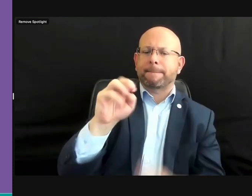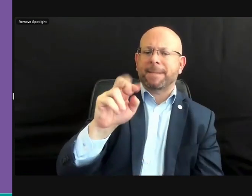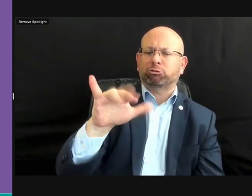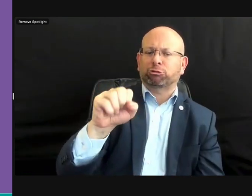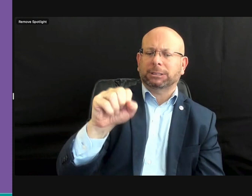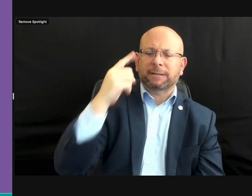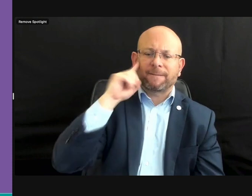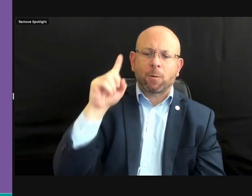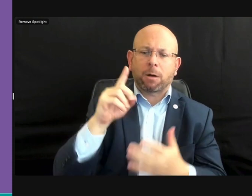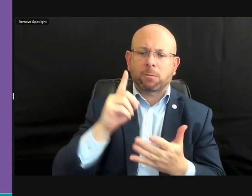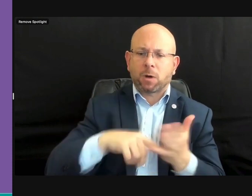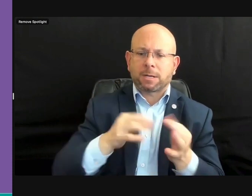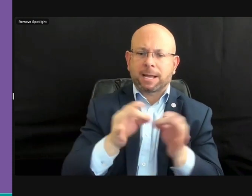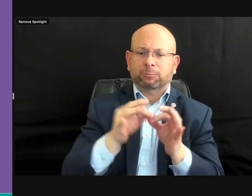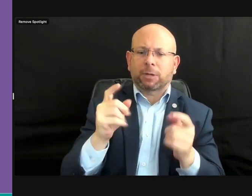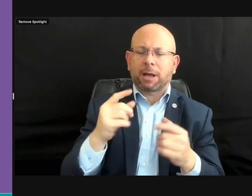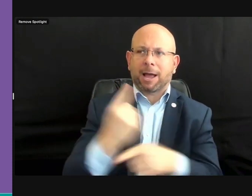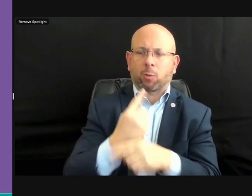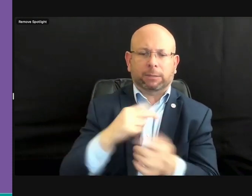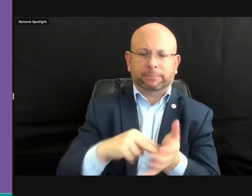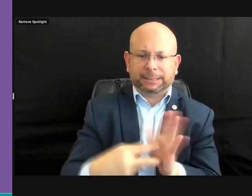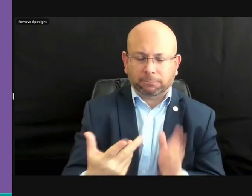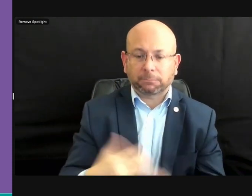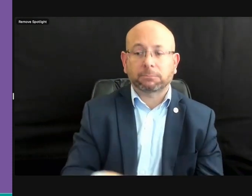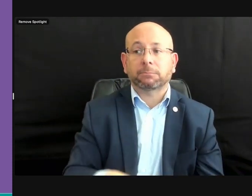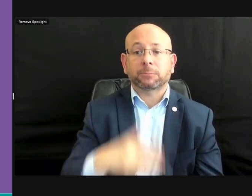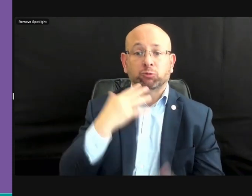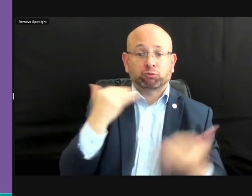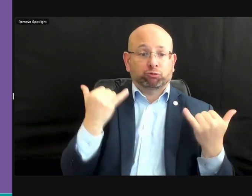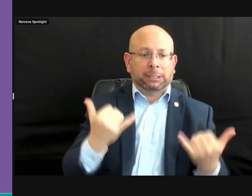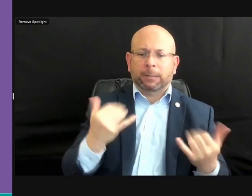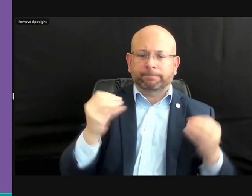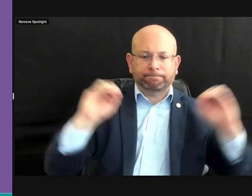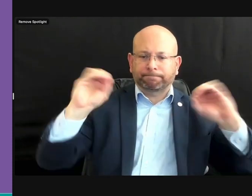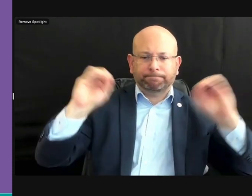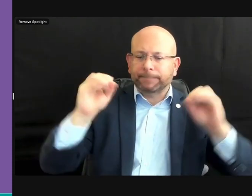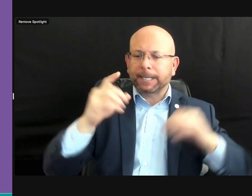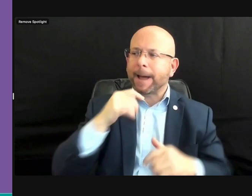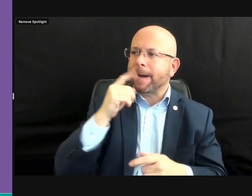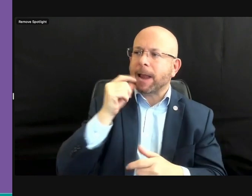to define accurate captioning. Currently, nothing exists.